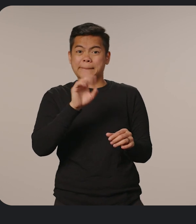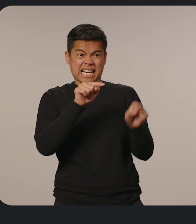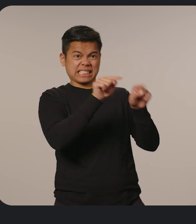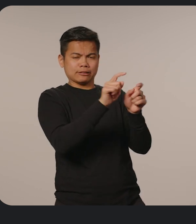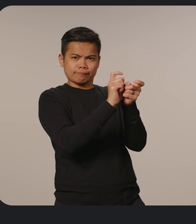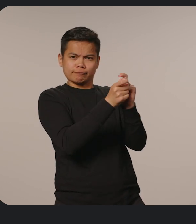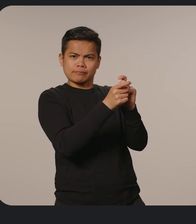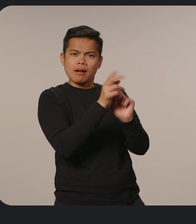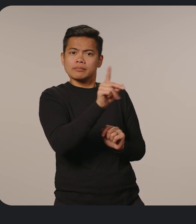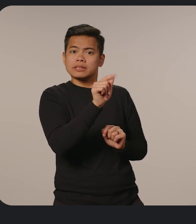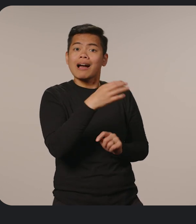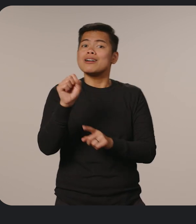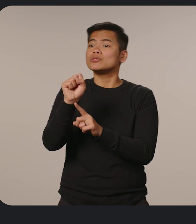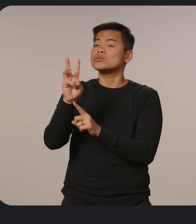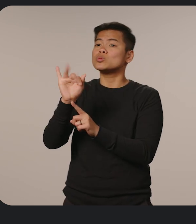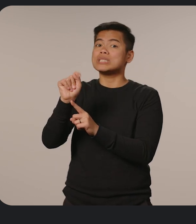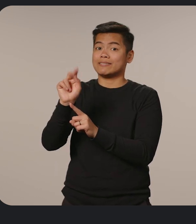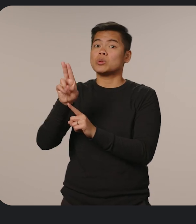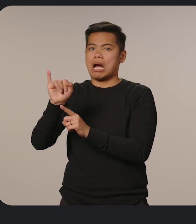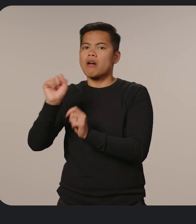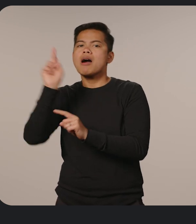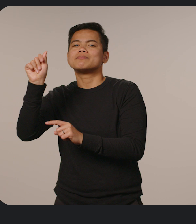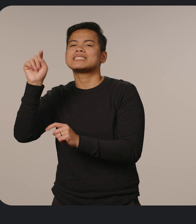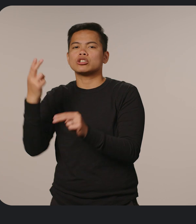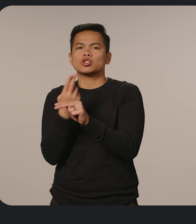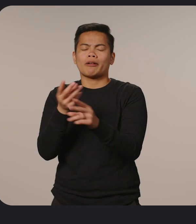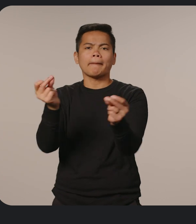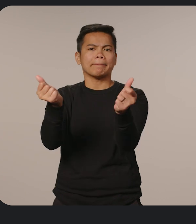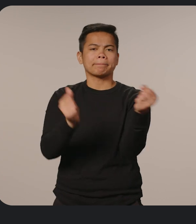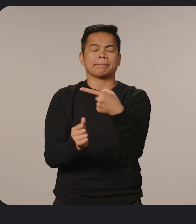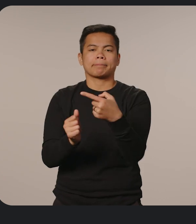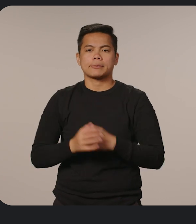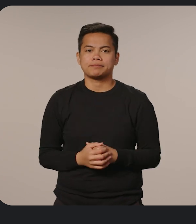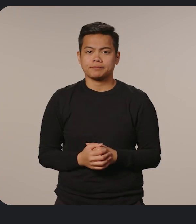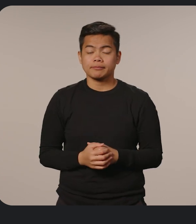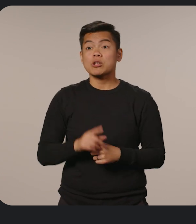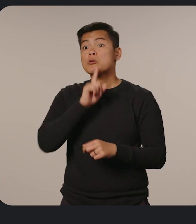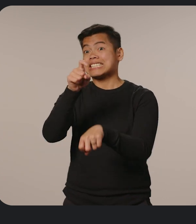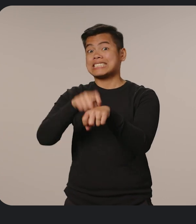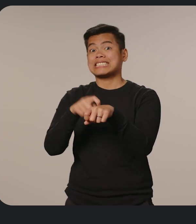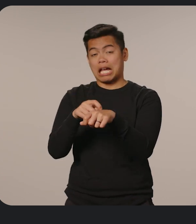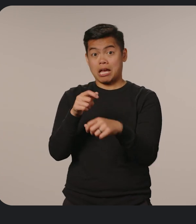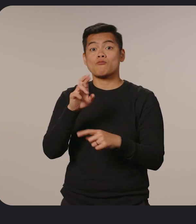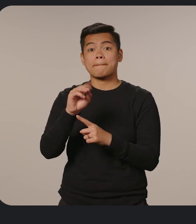and the Swift UI will update the user interface instantly